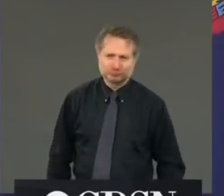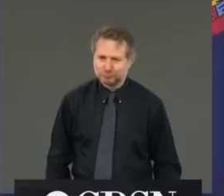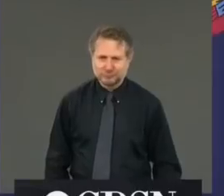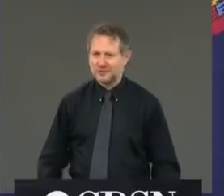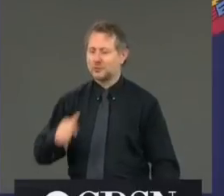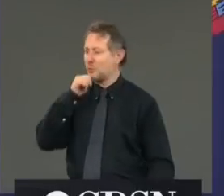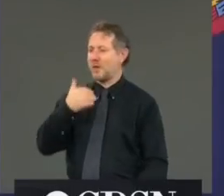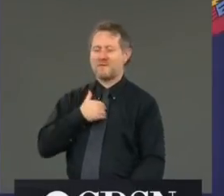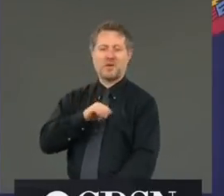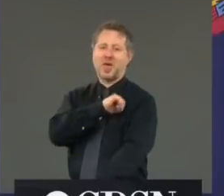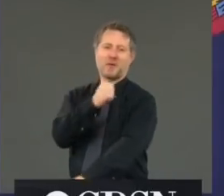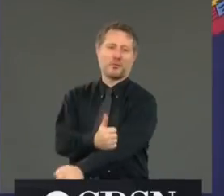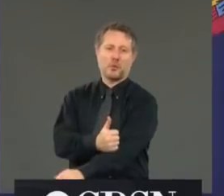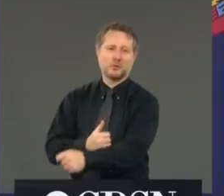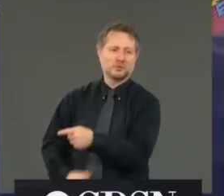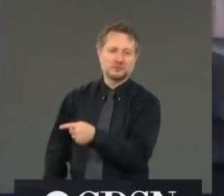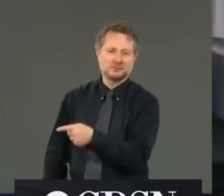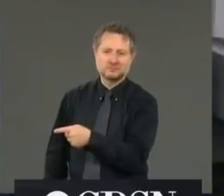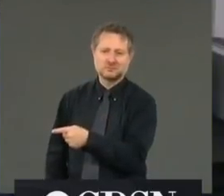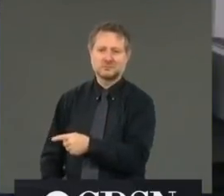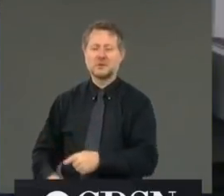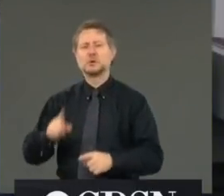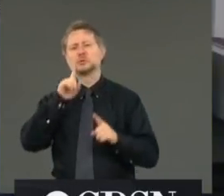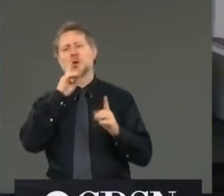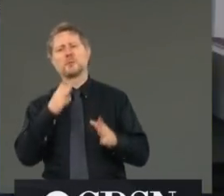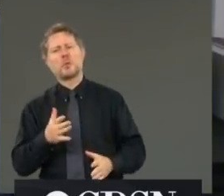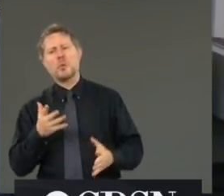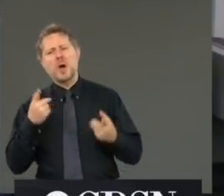THRESHOLD IN THE STATE SAYS NO YOU ARE NOT THERE YET?